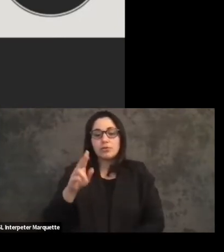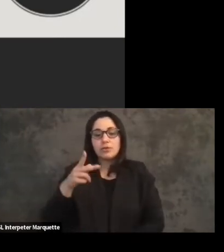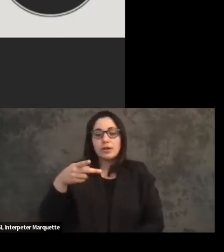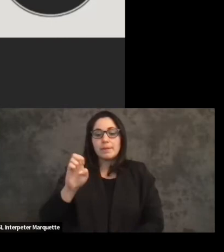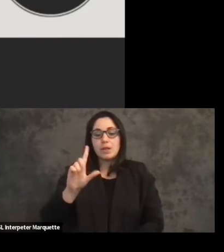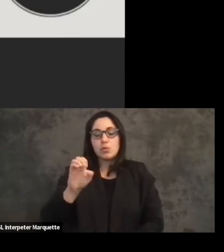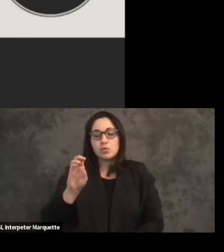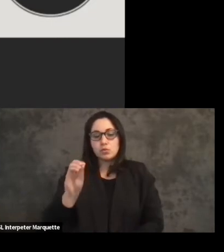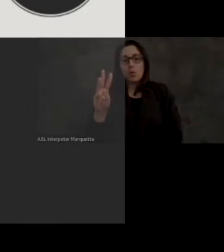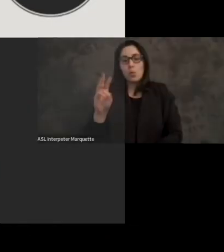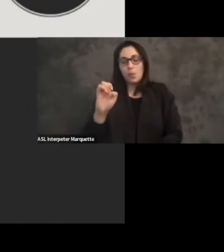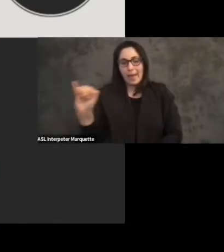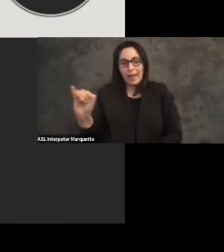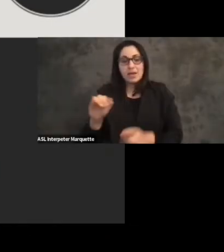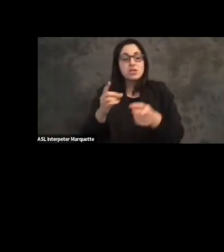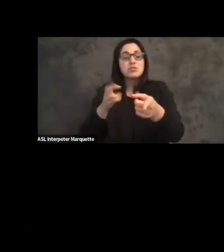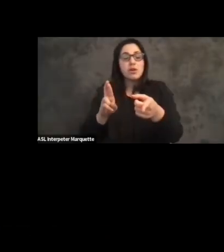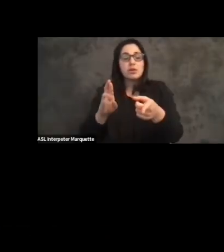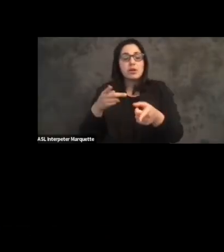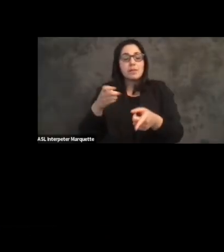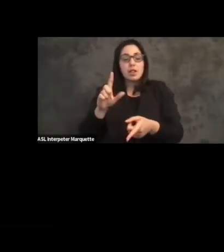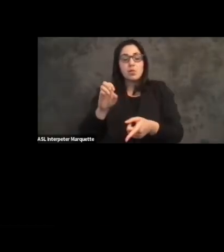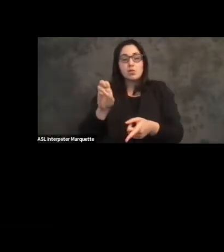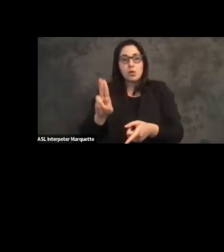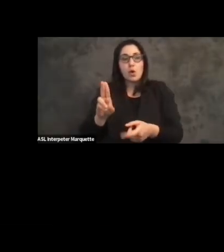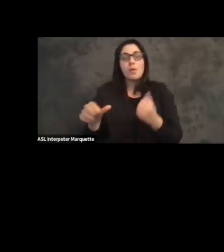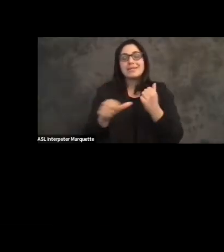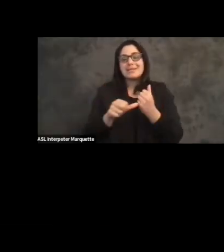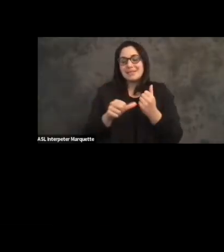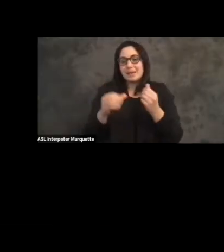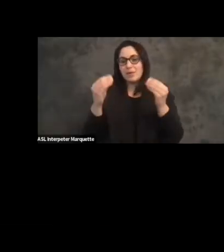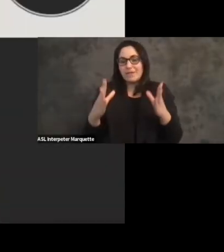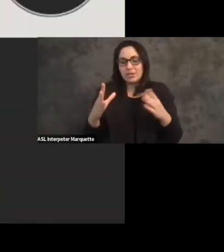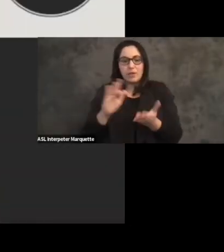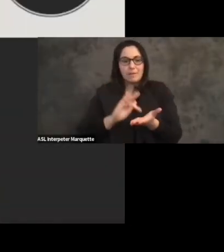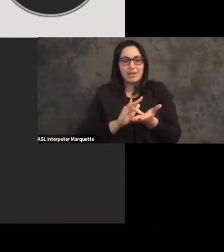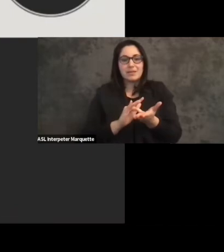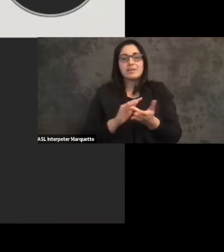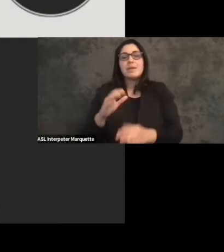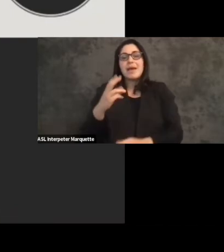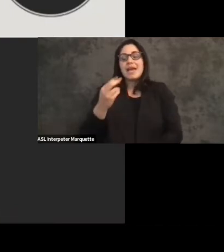We're gonna move on to our first panel. It features Dr. Michael Peluso and Hannah Wei.